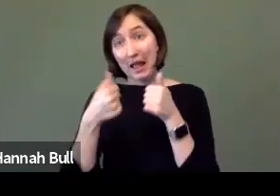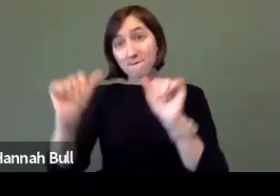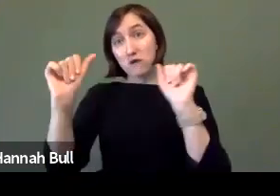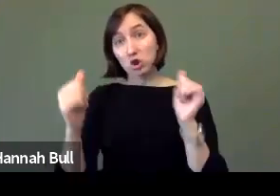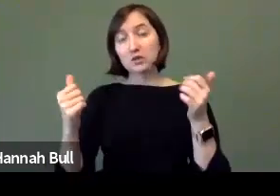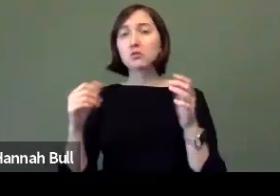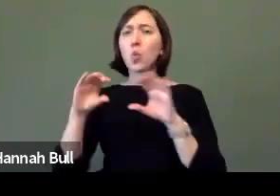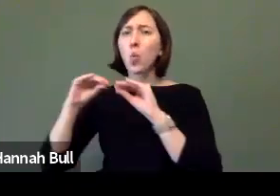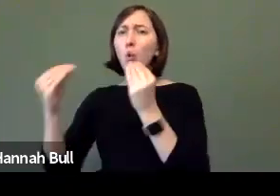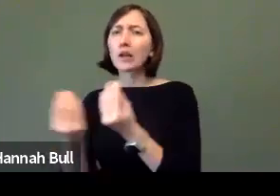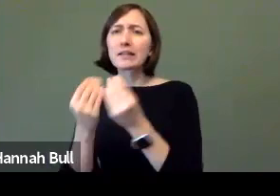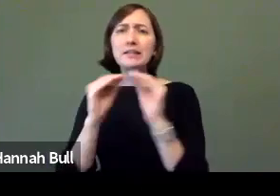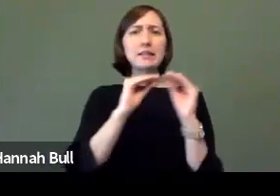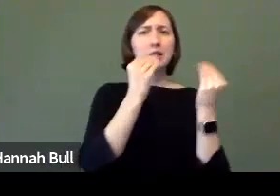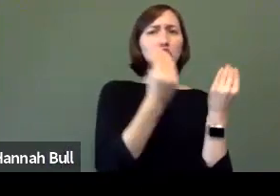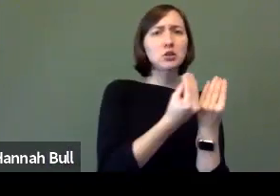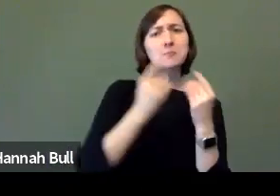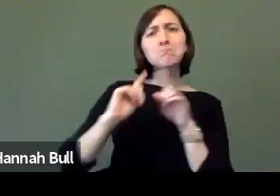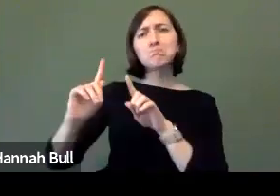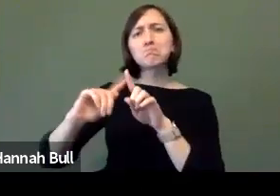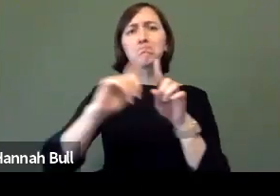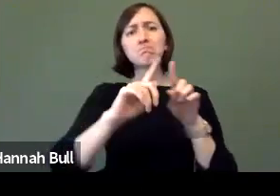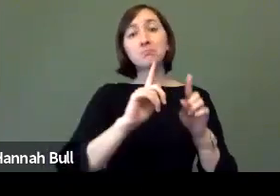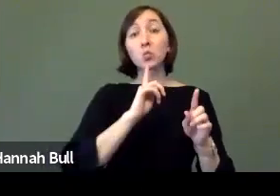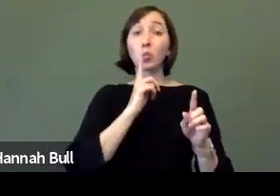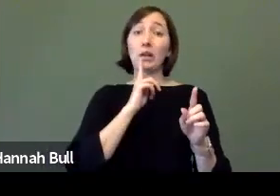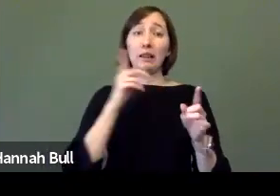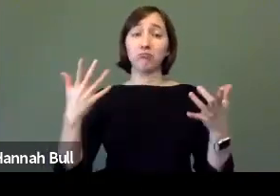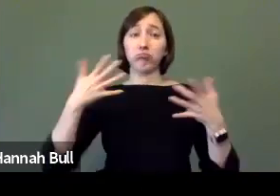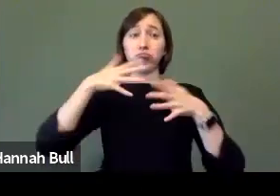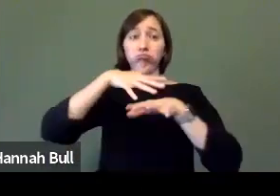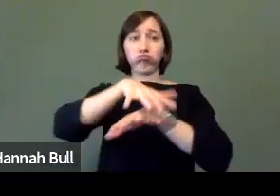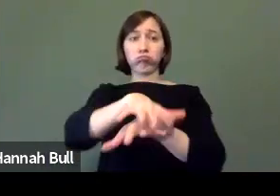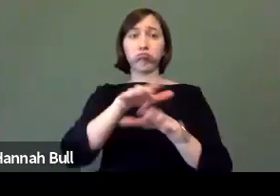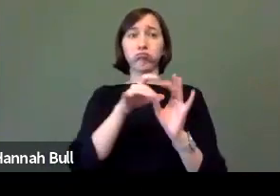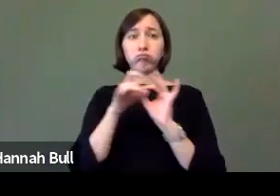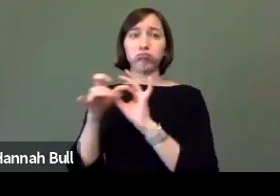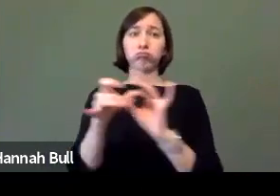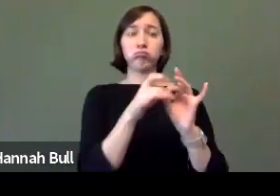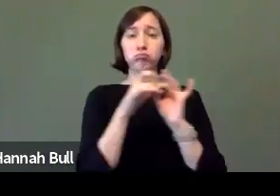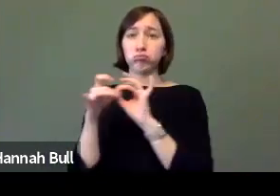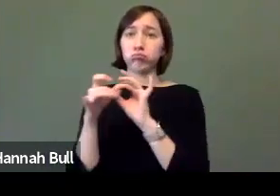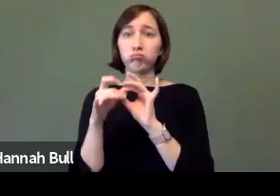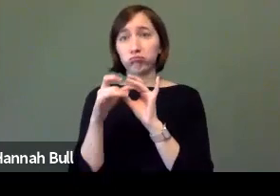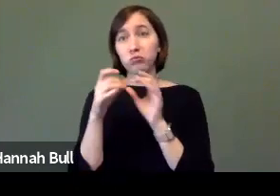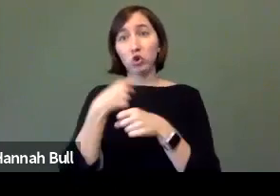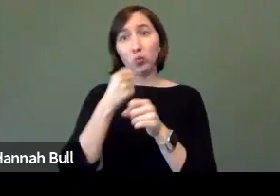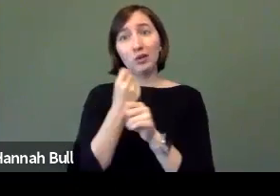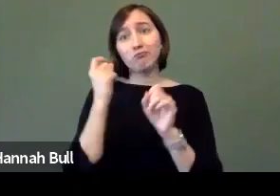that during the pandemic have really come together to create something wonderful. We have our DD council,